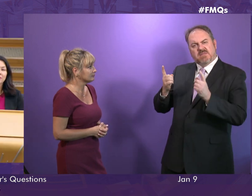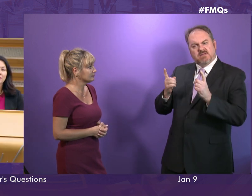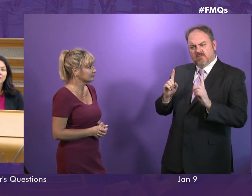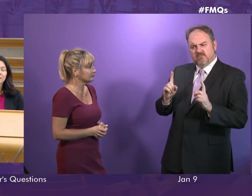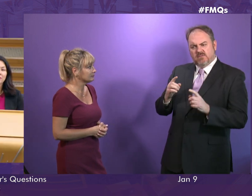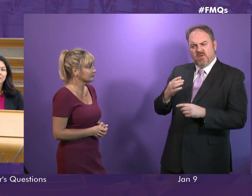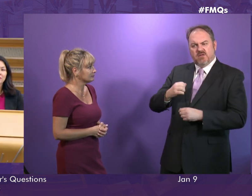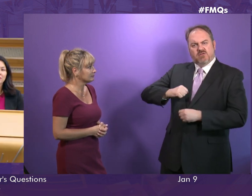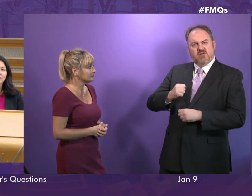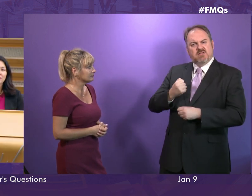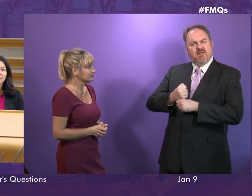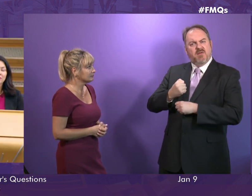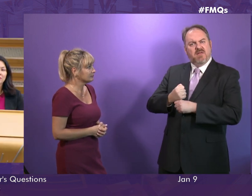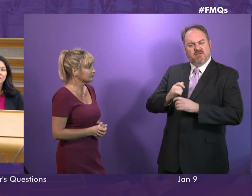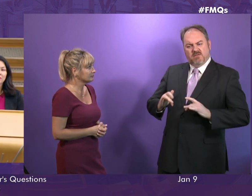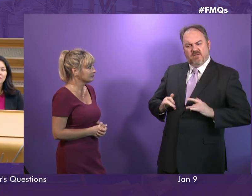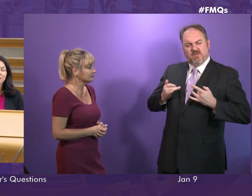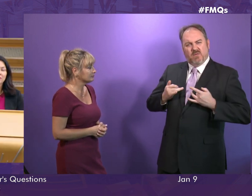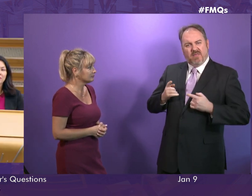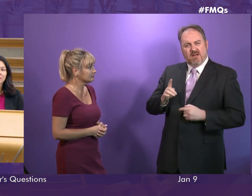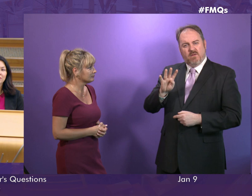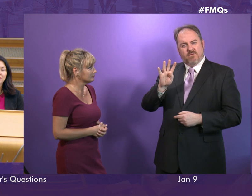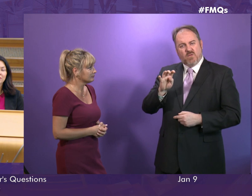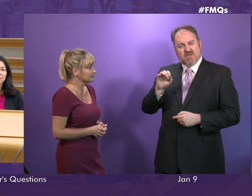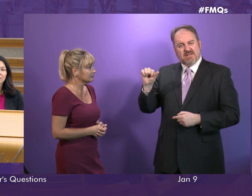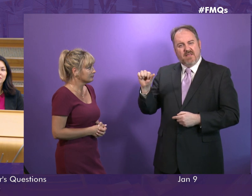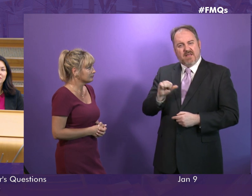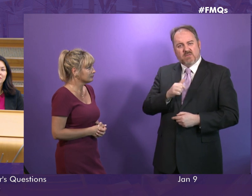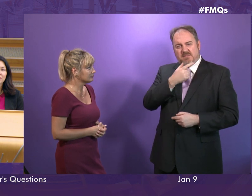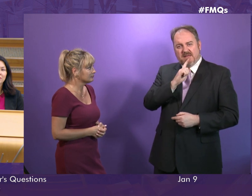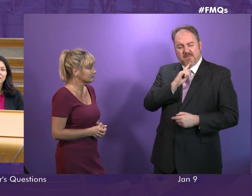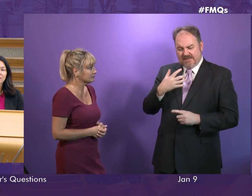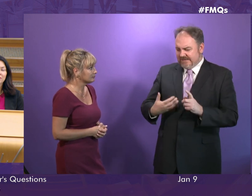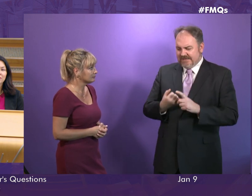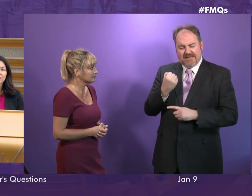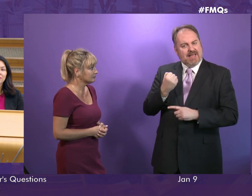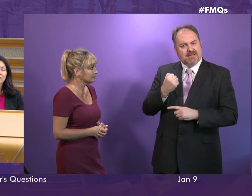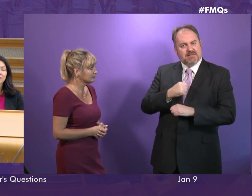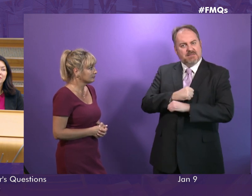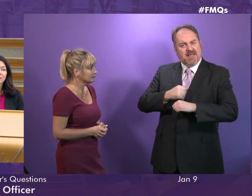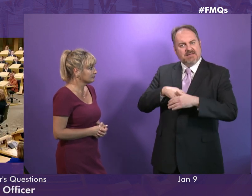Government’s response is to reports that 14,000 applicants missed out on a place at university last year.